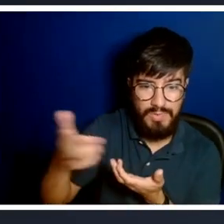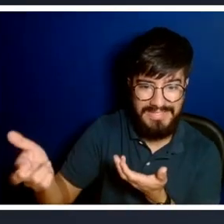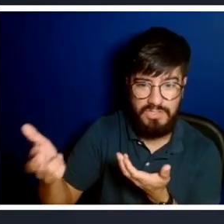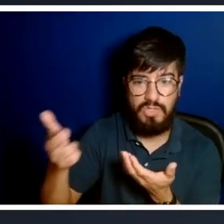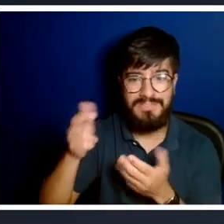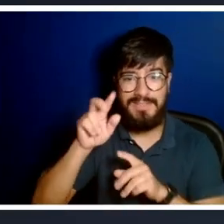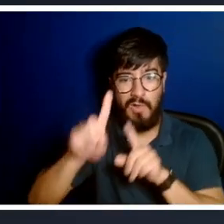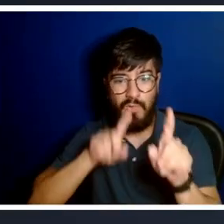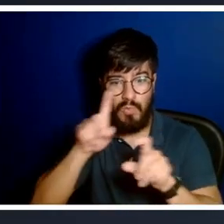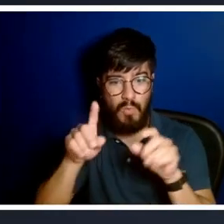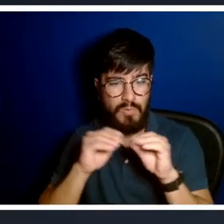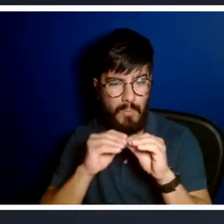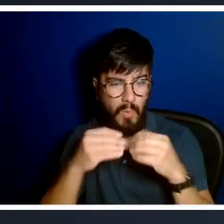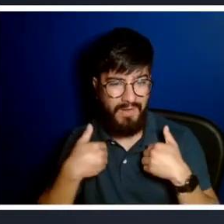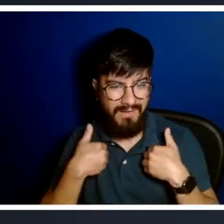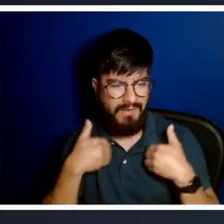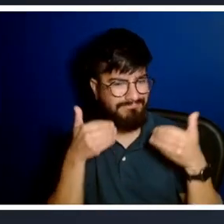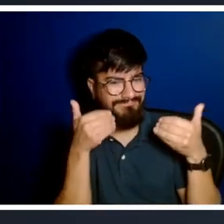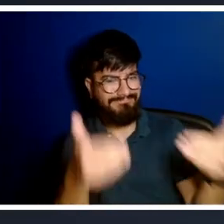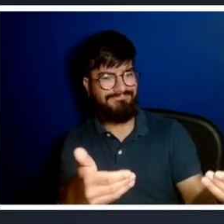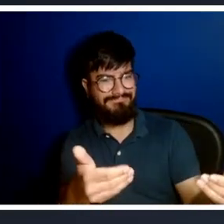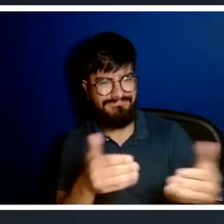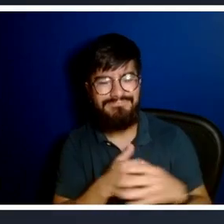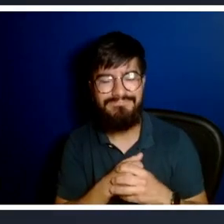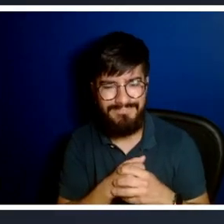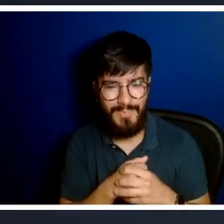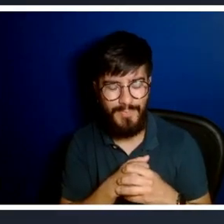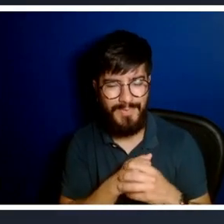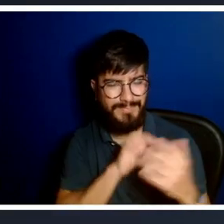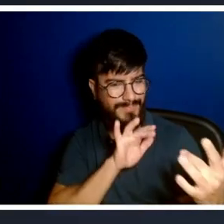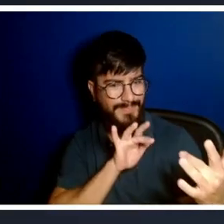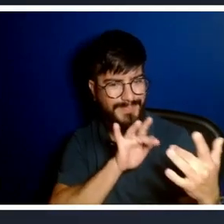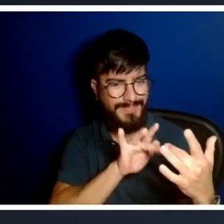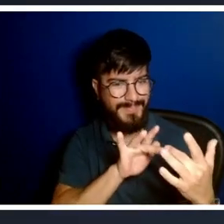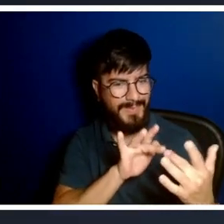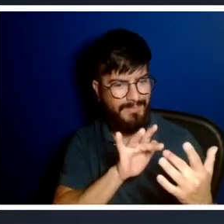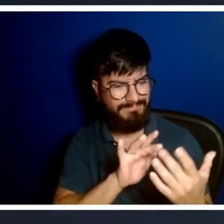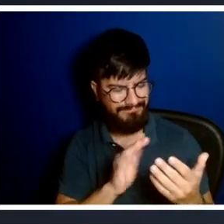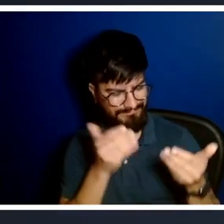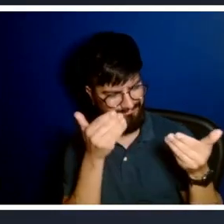we encourage you and we want you to feel empowered to reach out. We see -- we hope that